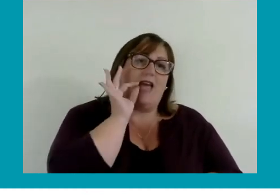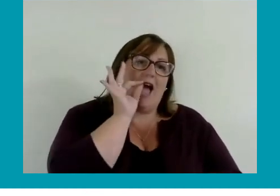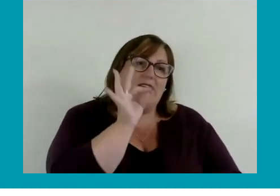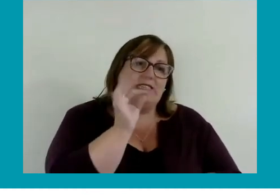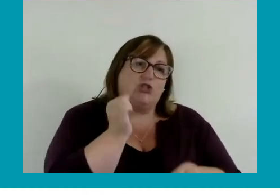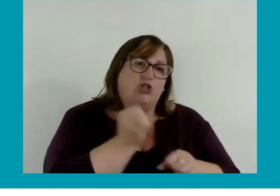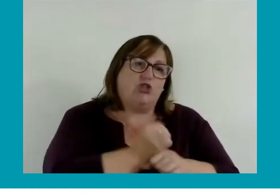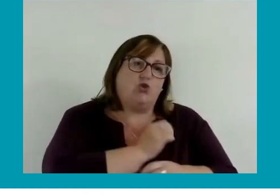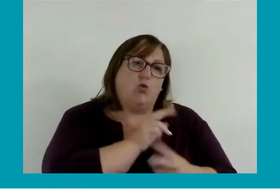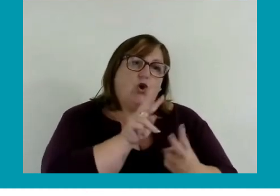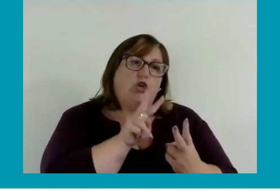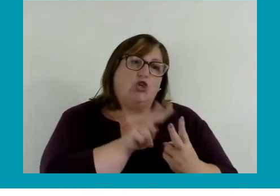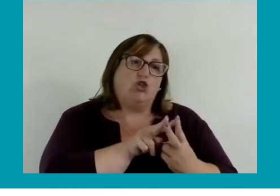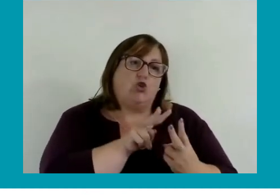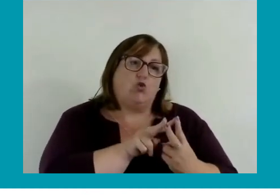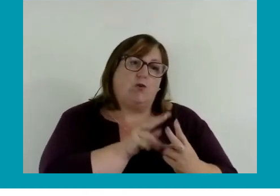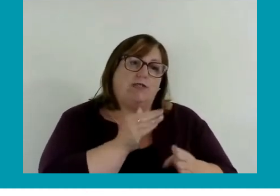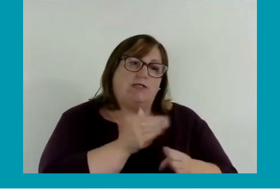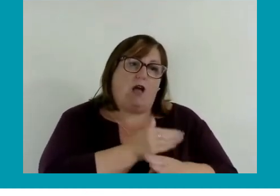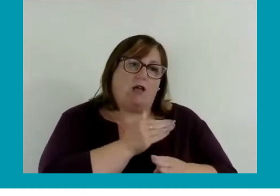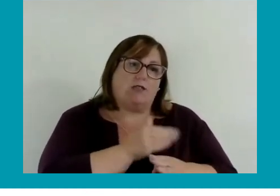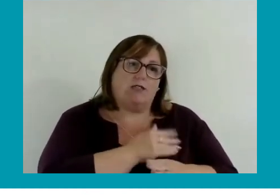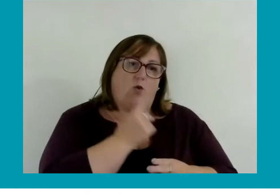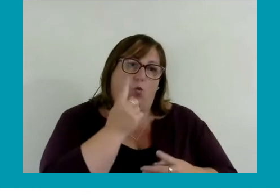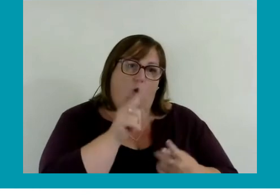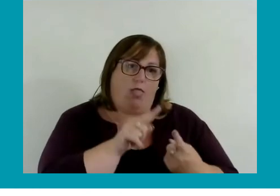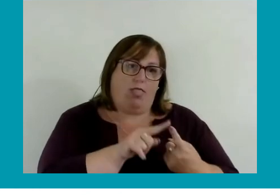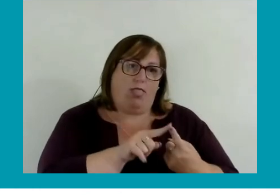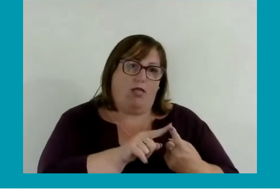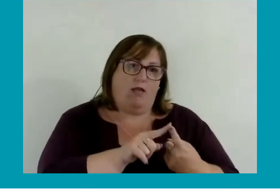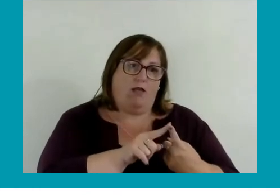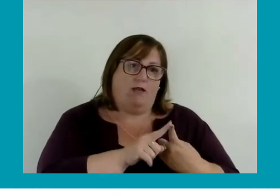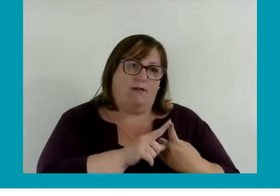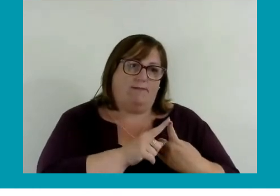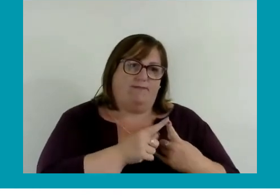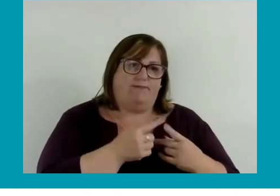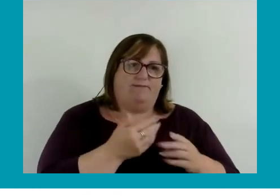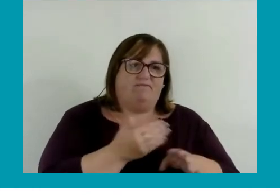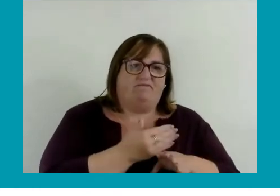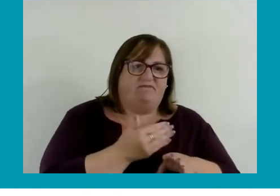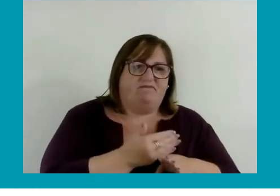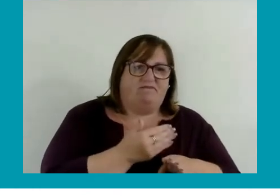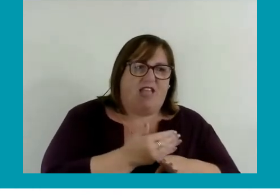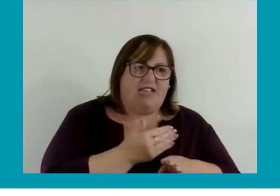usually an exercise so that might be you need to take some time out and think about a structured